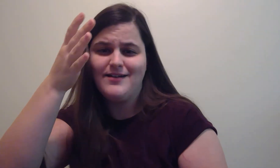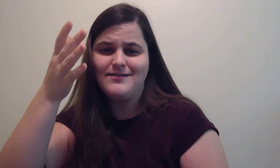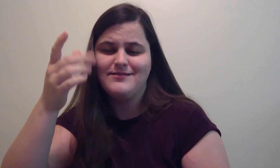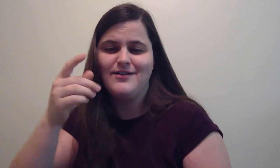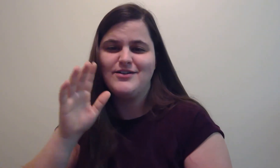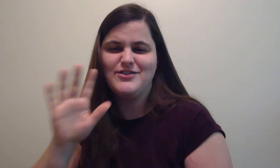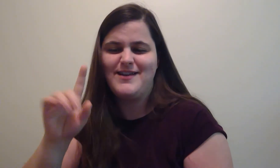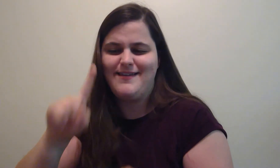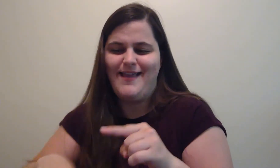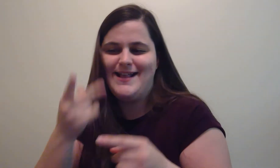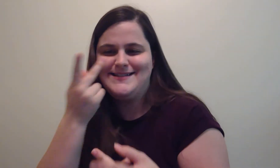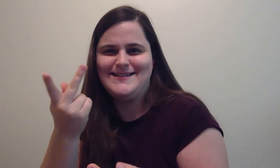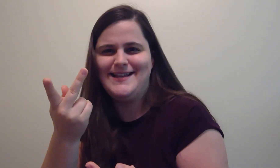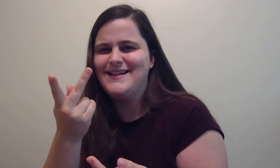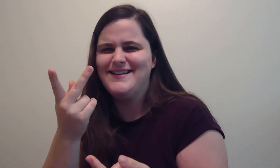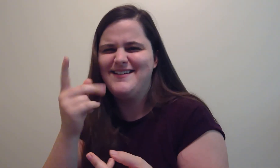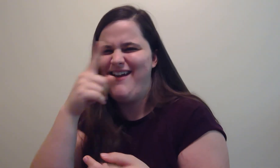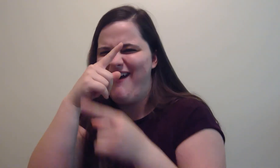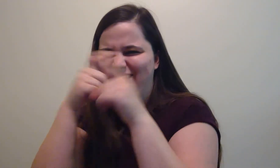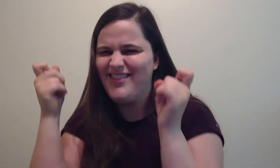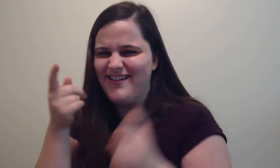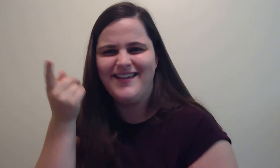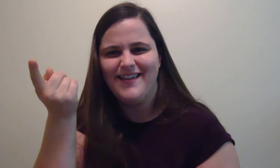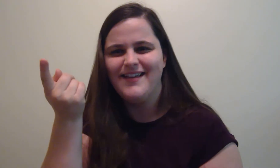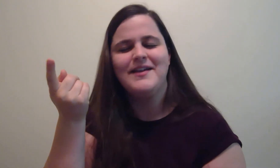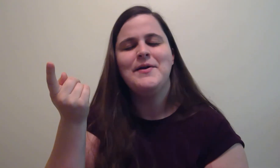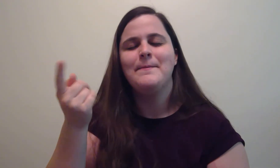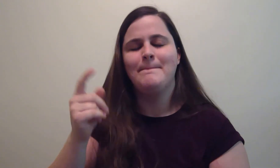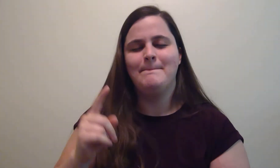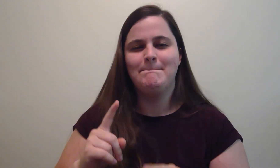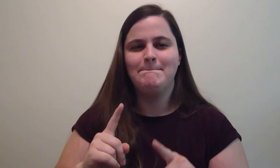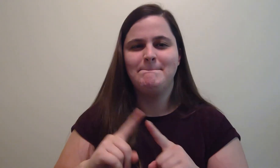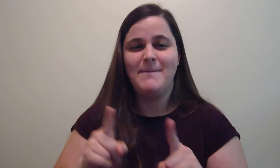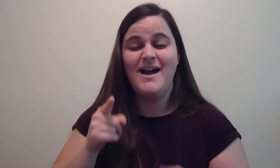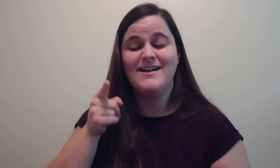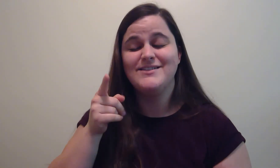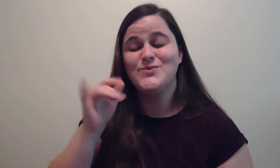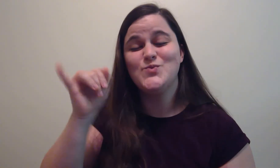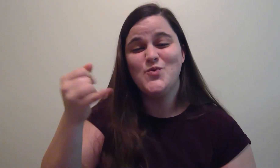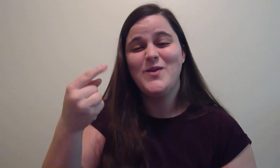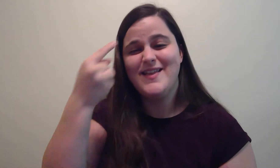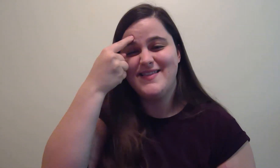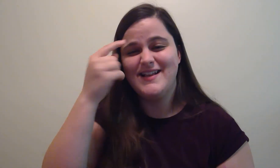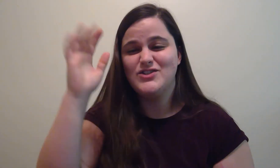and none of this is her fault, but Juli has always thought that that sycamore tree was God's gift